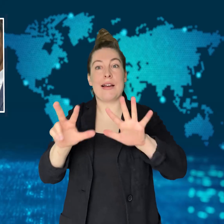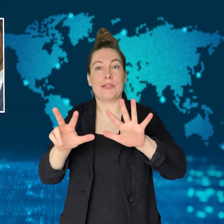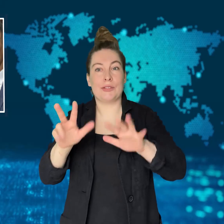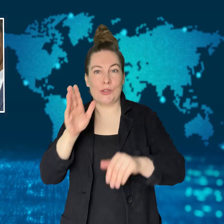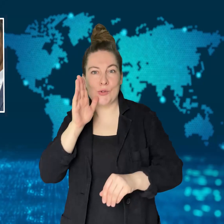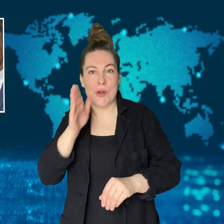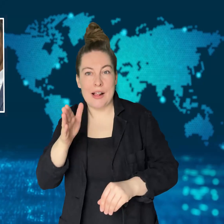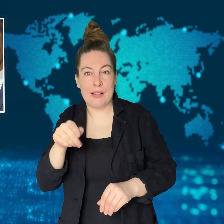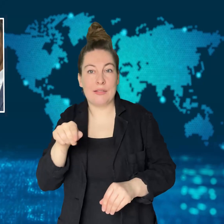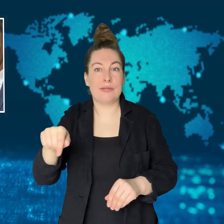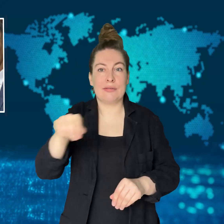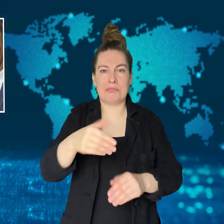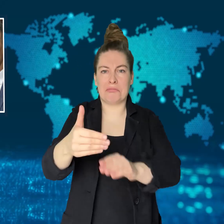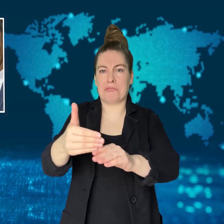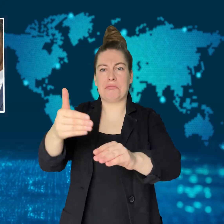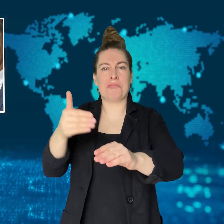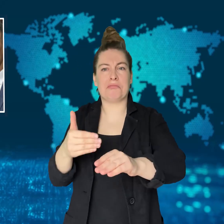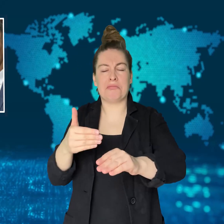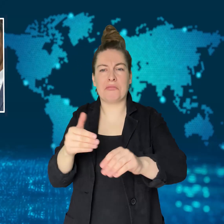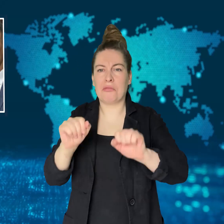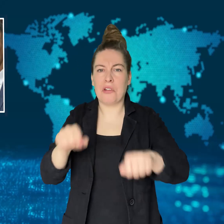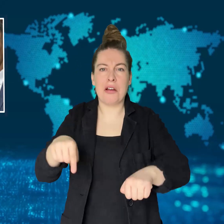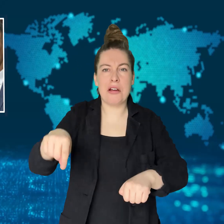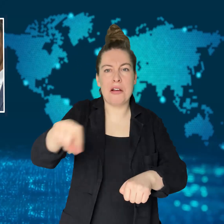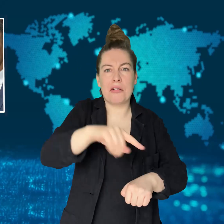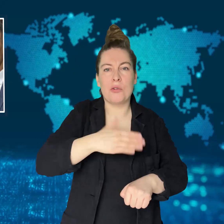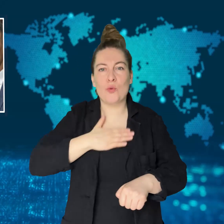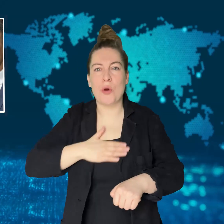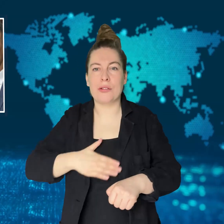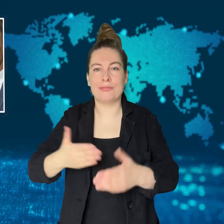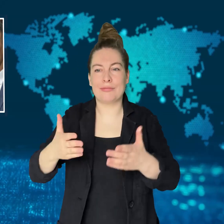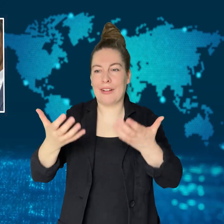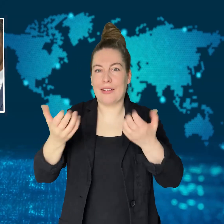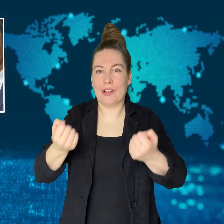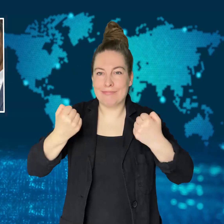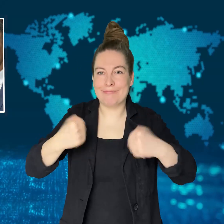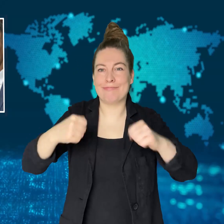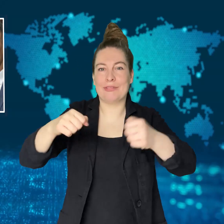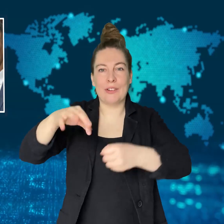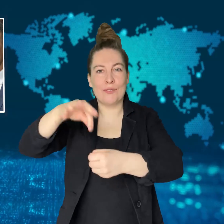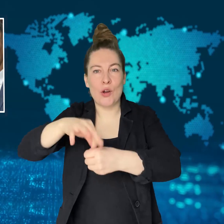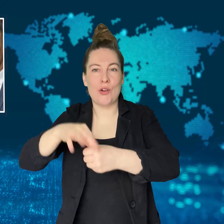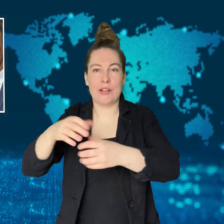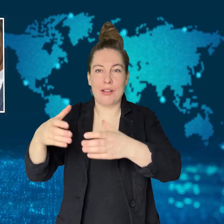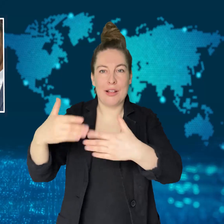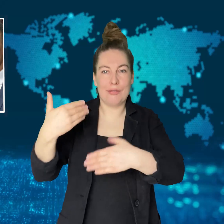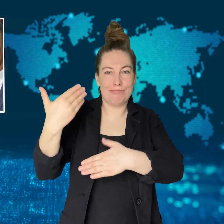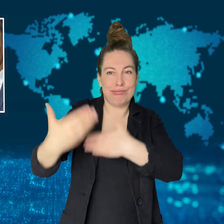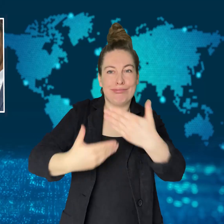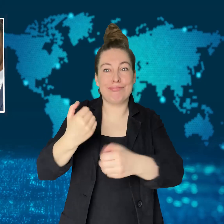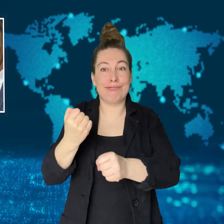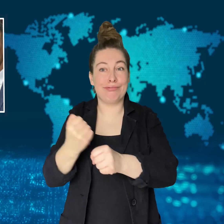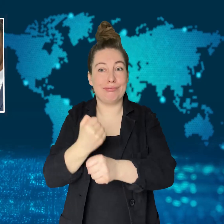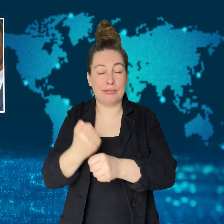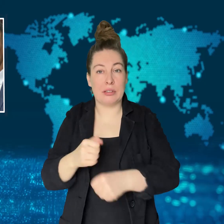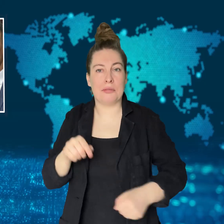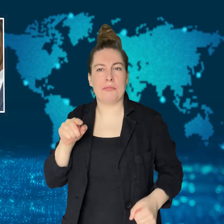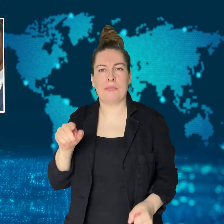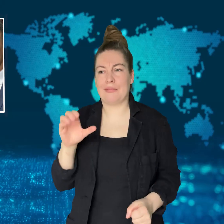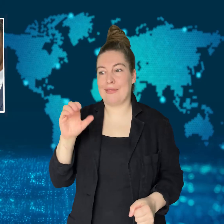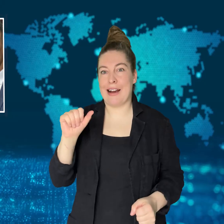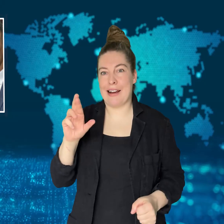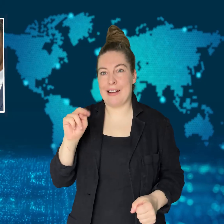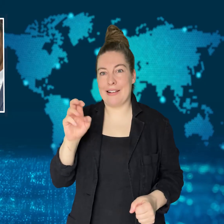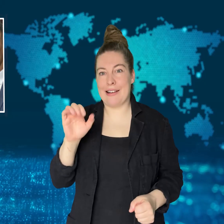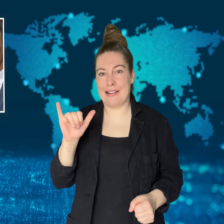who became deeply unpopular and resigned his office in January.